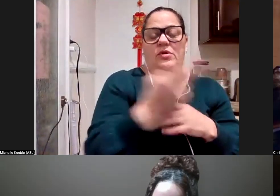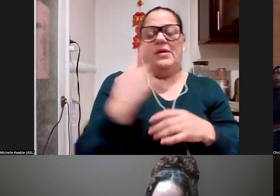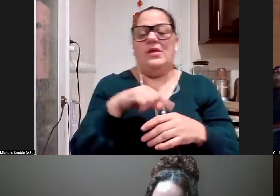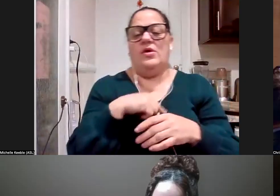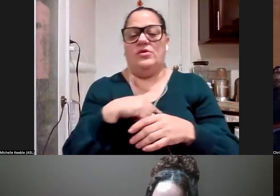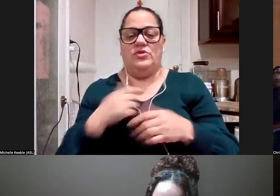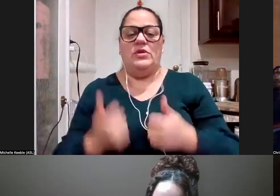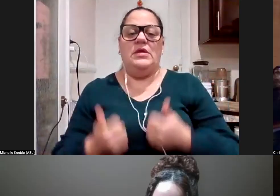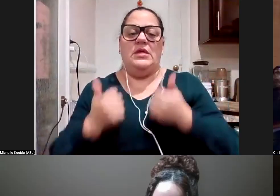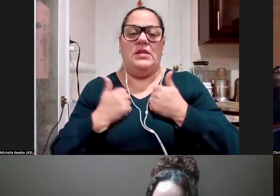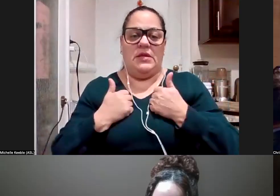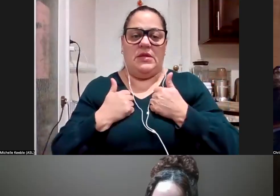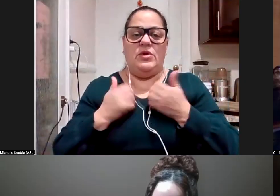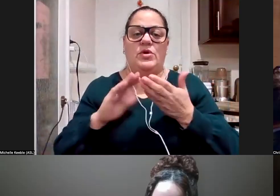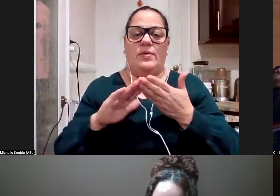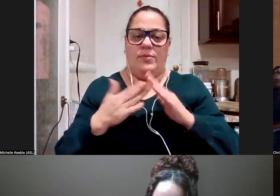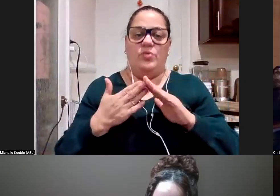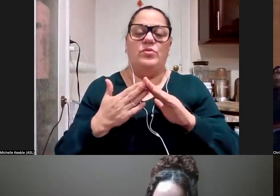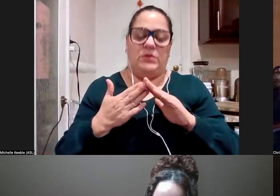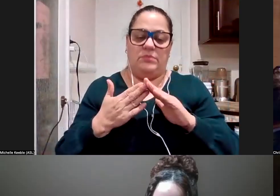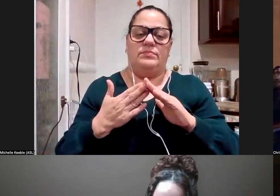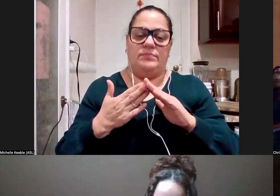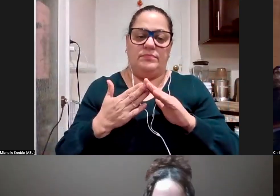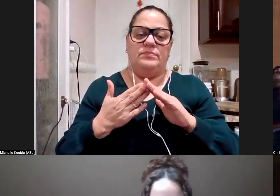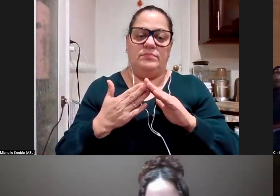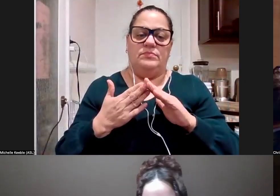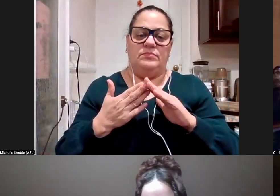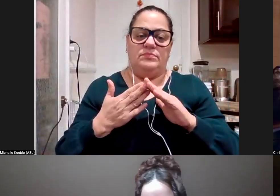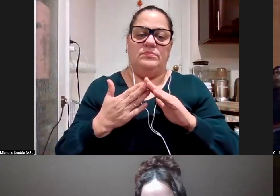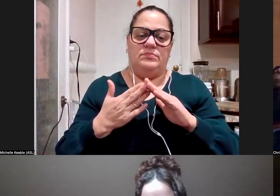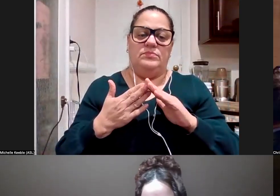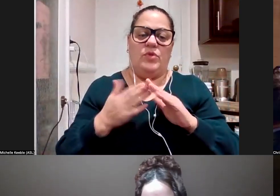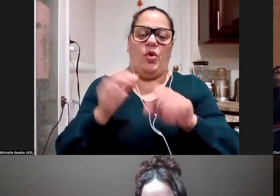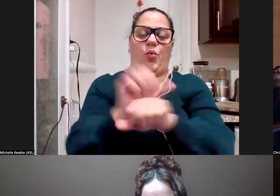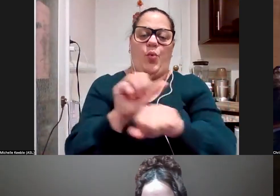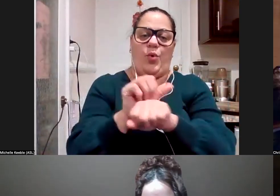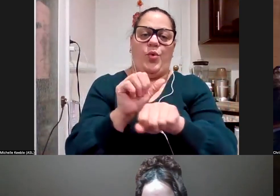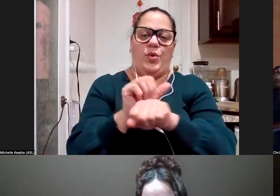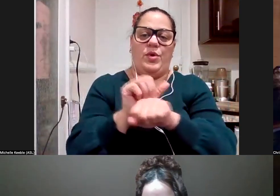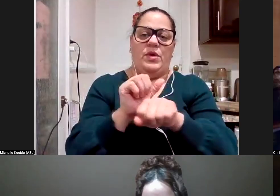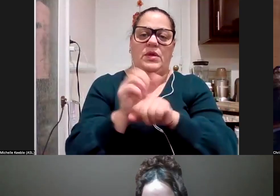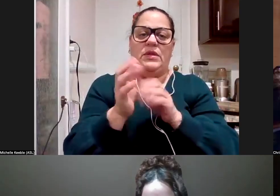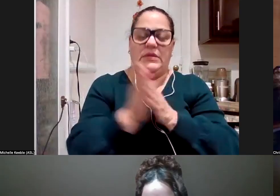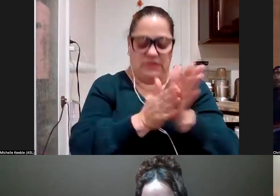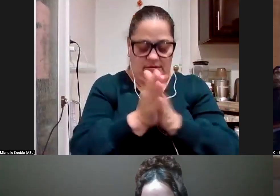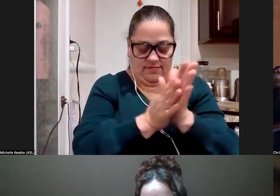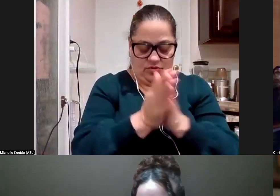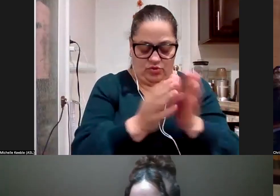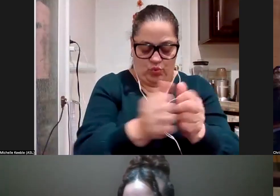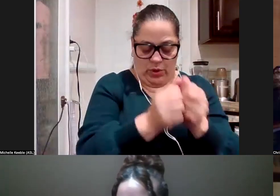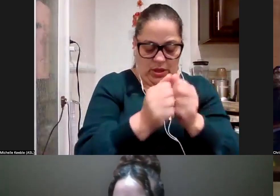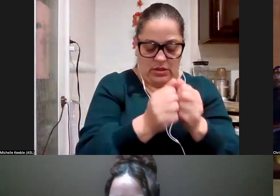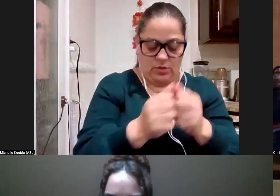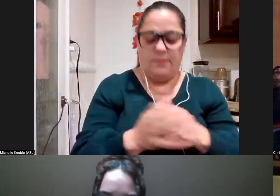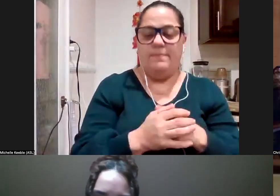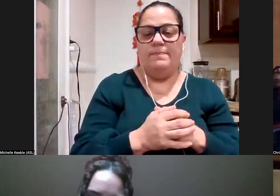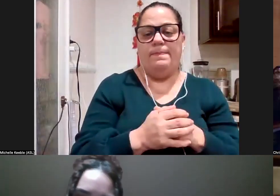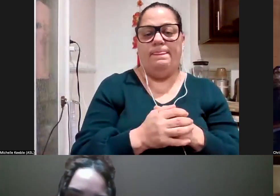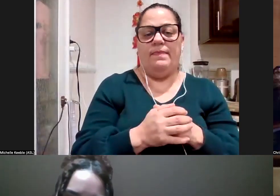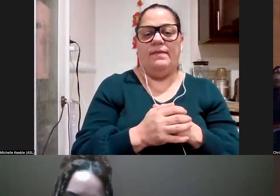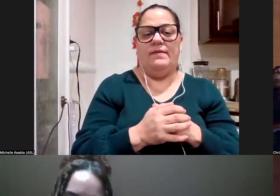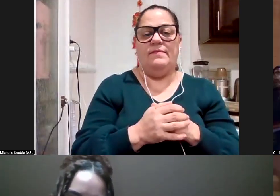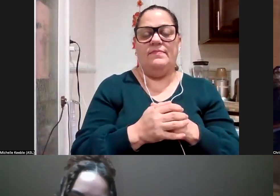Community um is working to in this effort. Um of course, yes. Yes. Devva's room is one example,